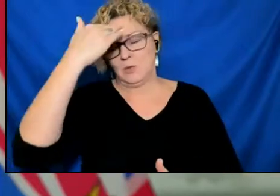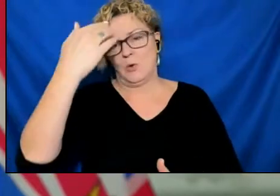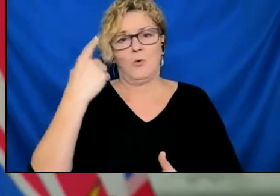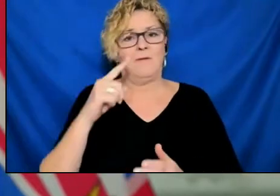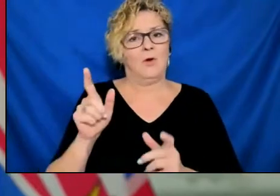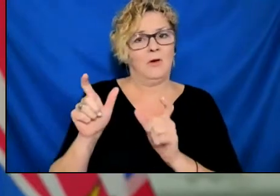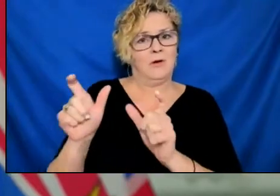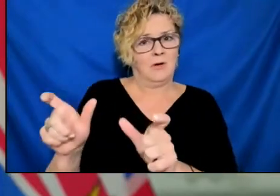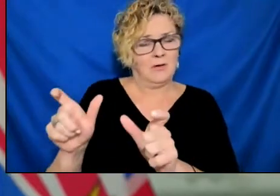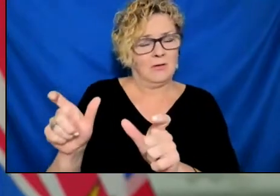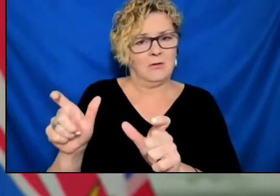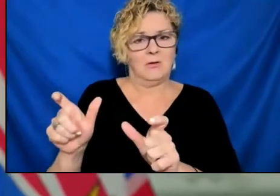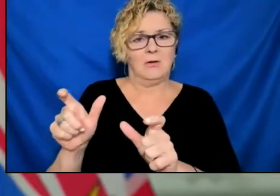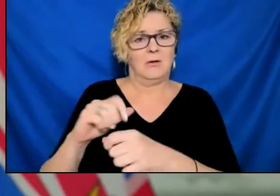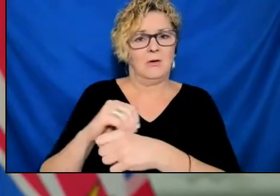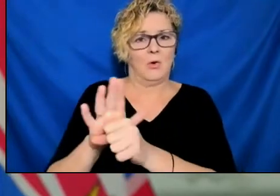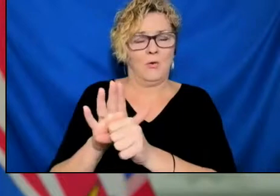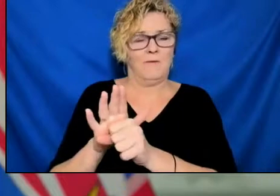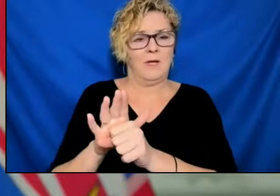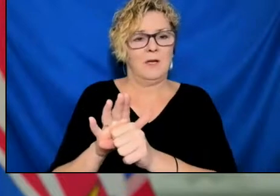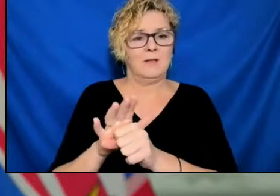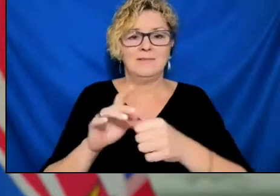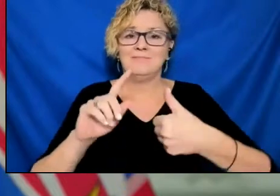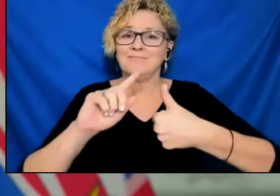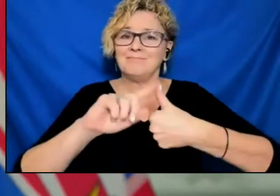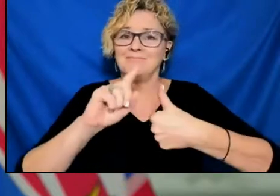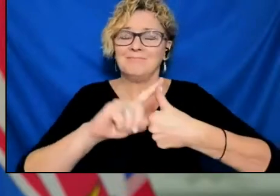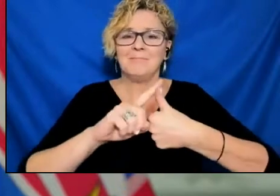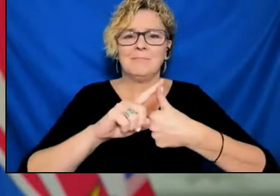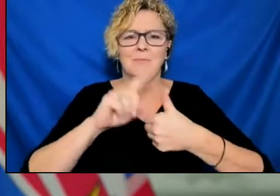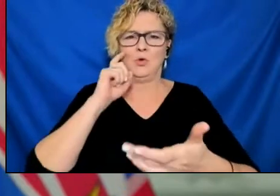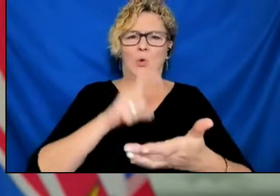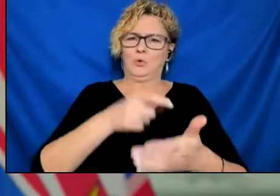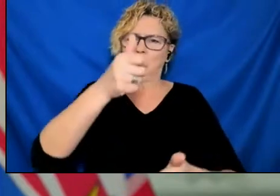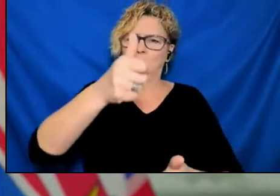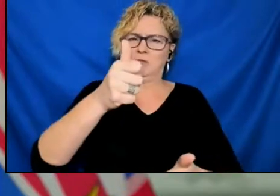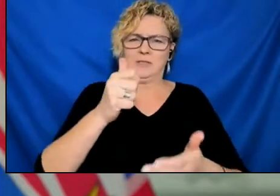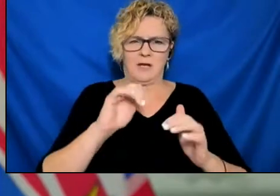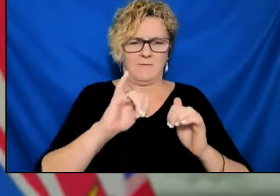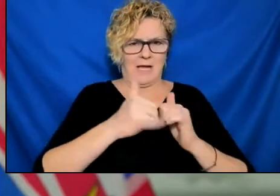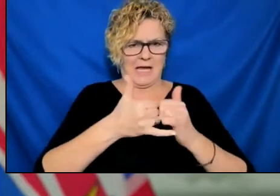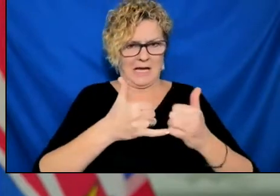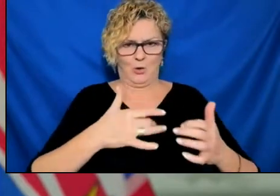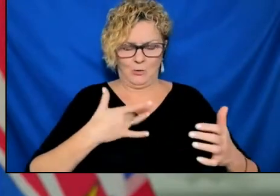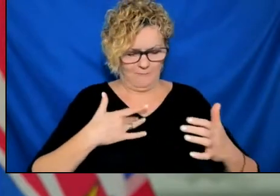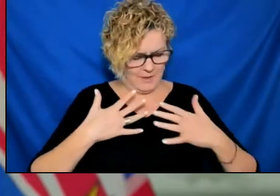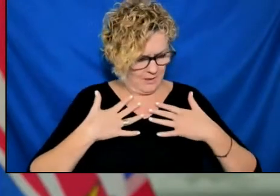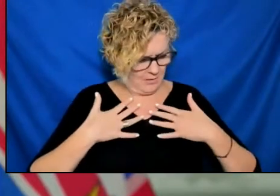layers of protection are even more important now. And paying attention to how we are feeling and who we are